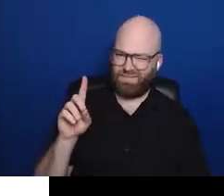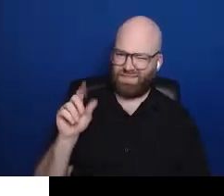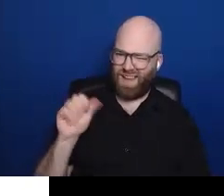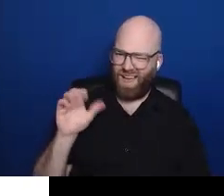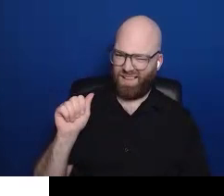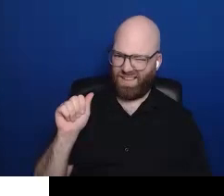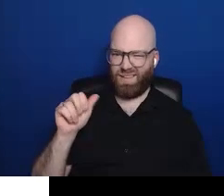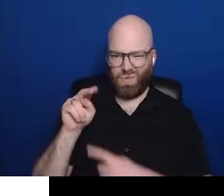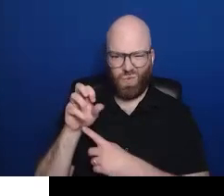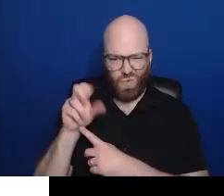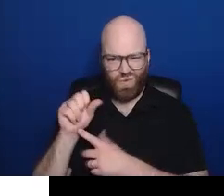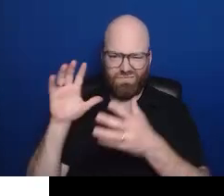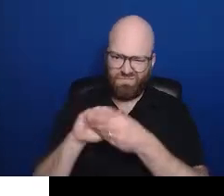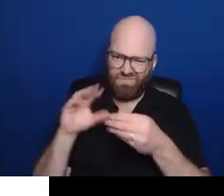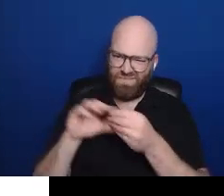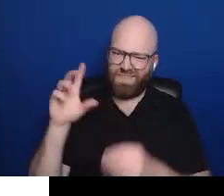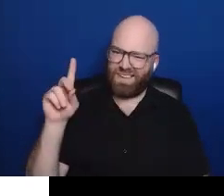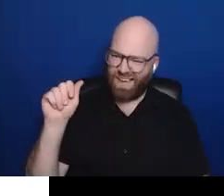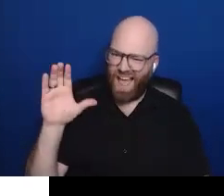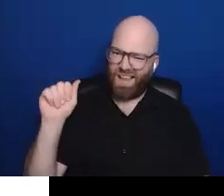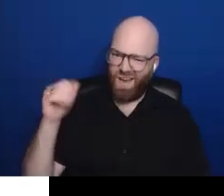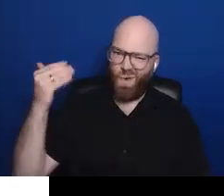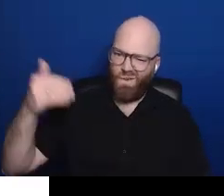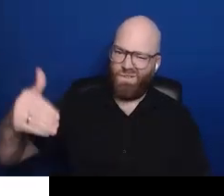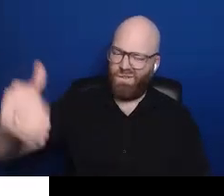Well going back a little bit on June 15th 2012.